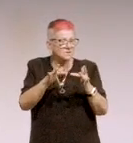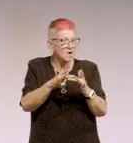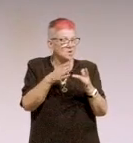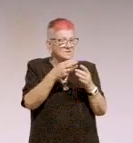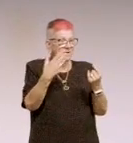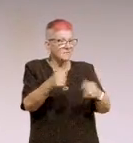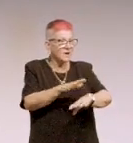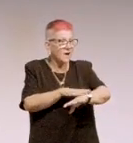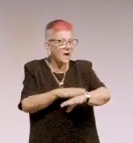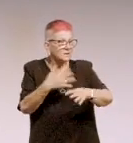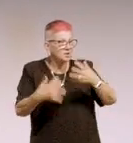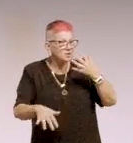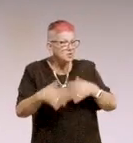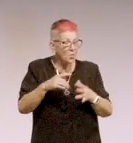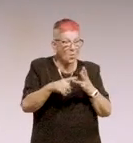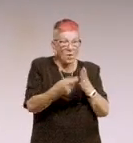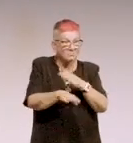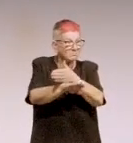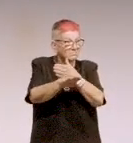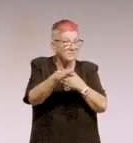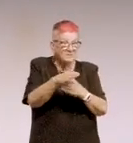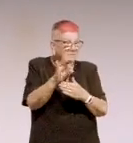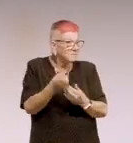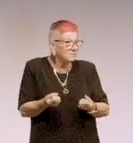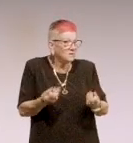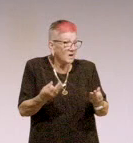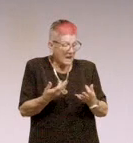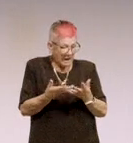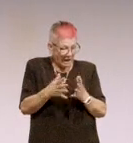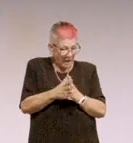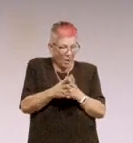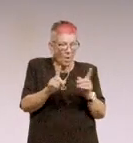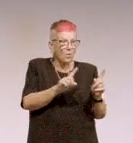Or someone may not have a hand.